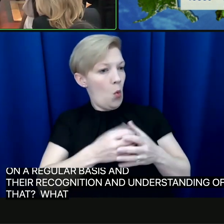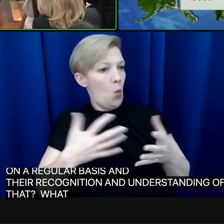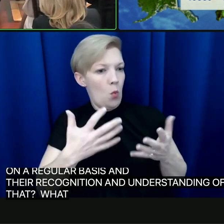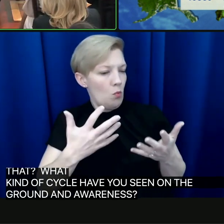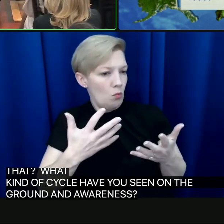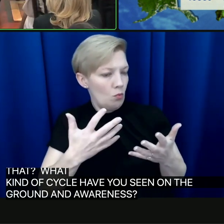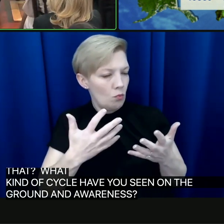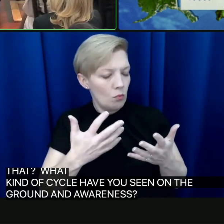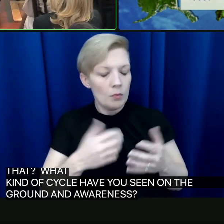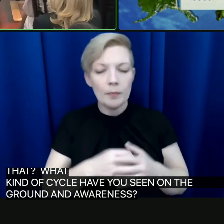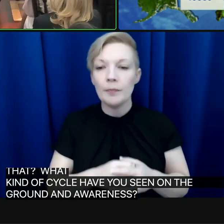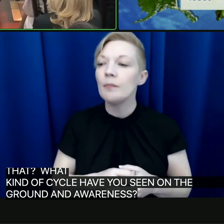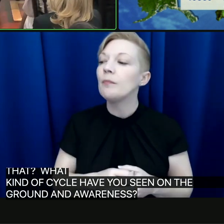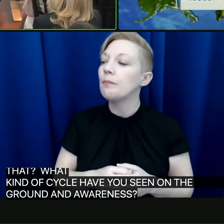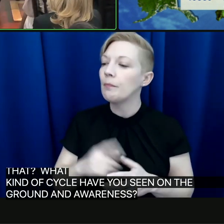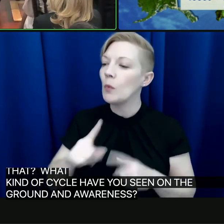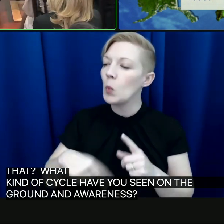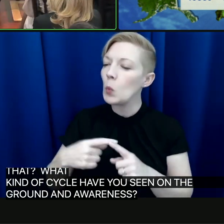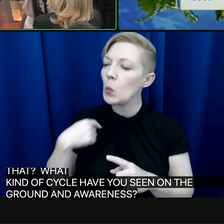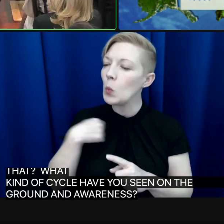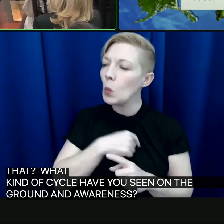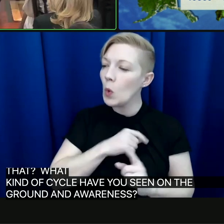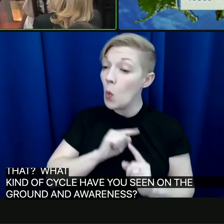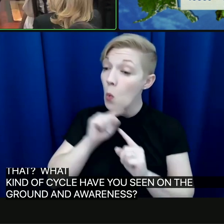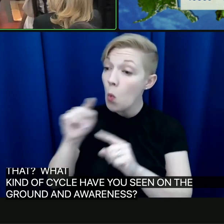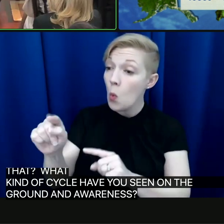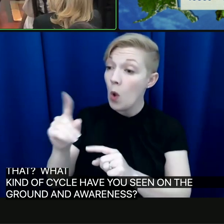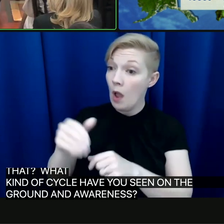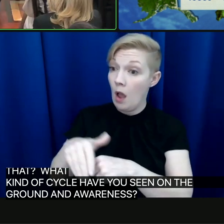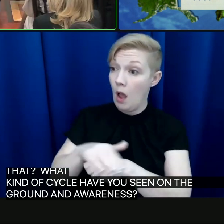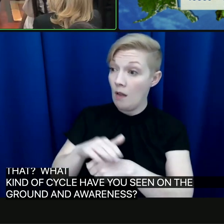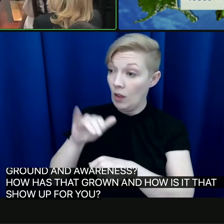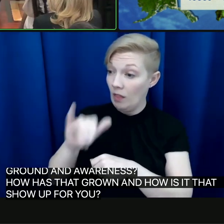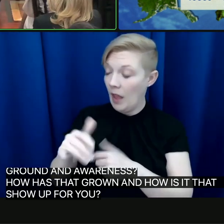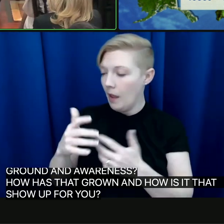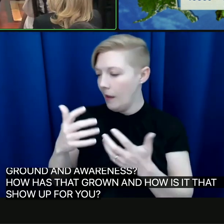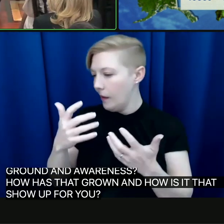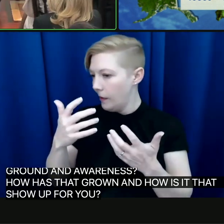Mr. Roker: When we go out to cover these disasters, and I've covered a fair number of tornadoes and hurricanes,